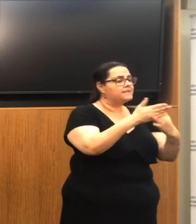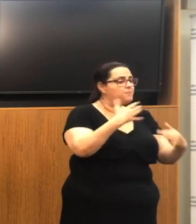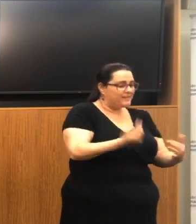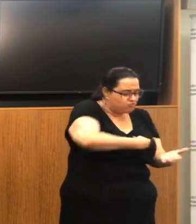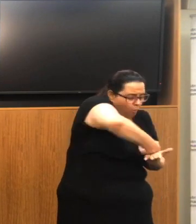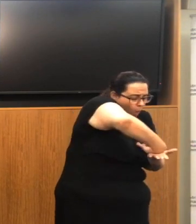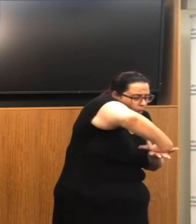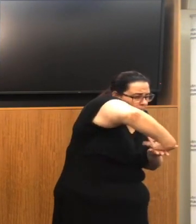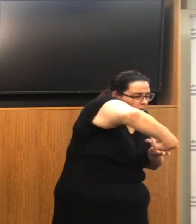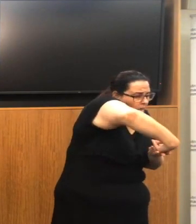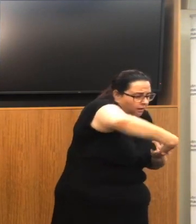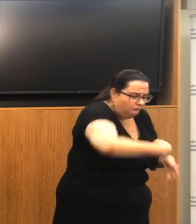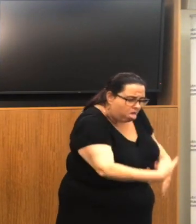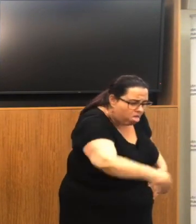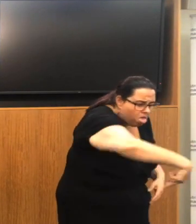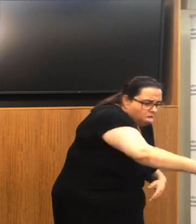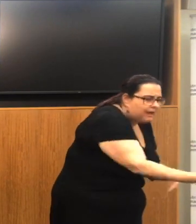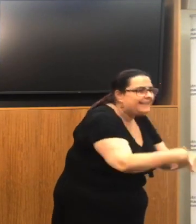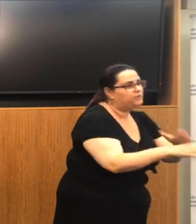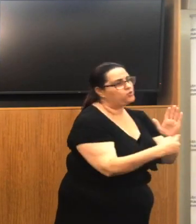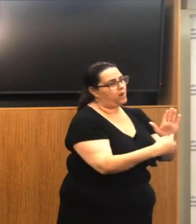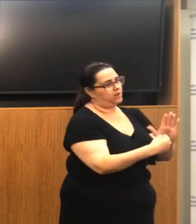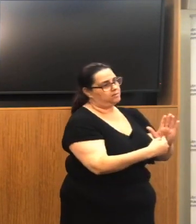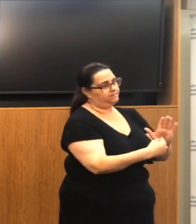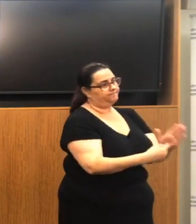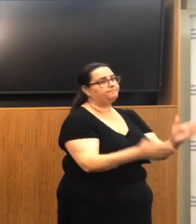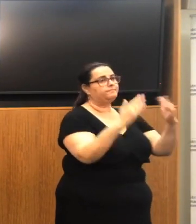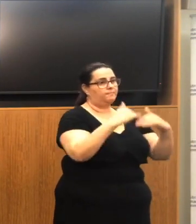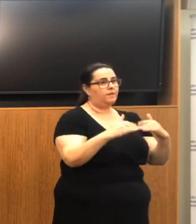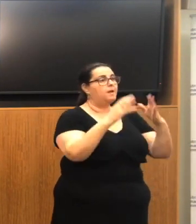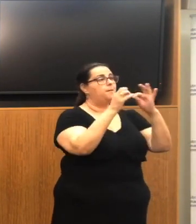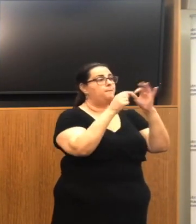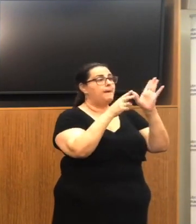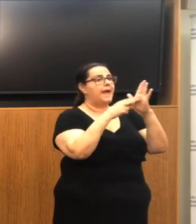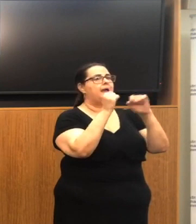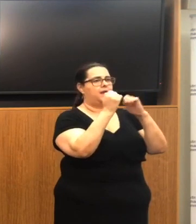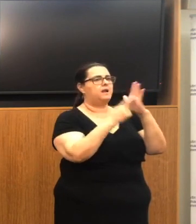In Bangladesh, we documented the situation